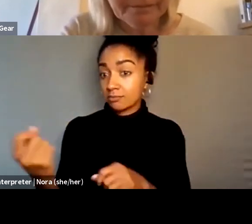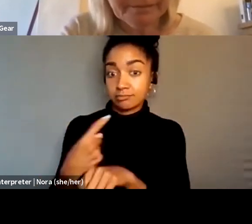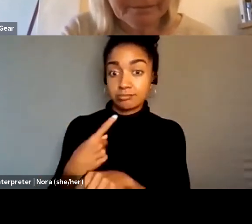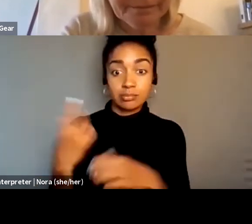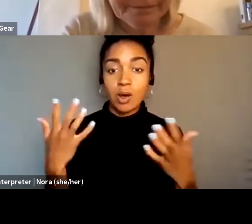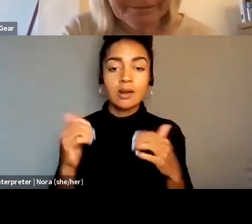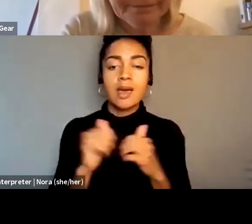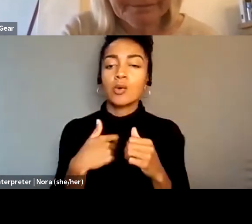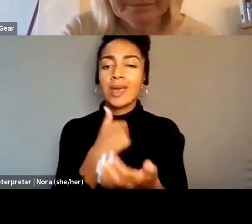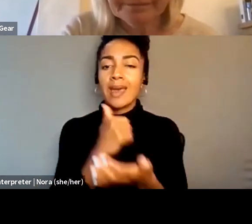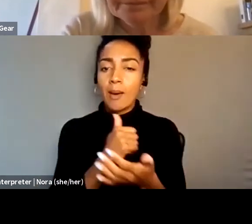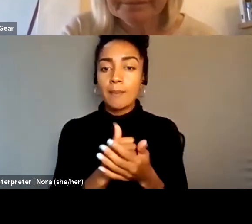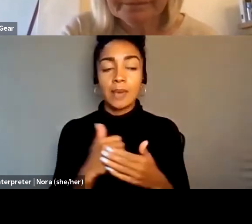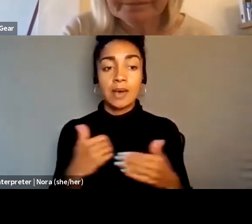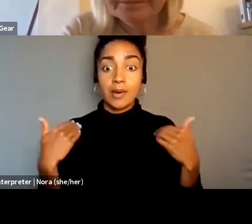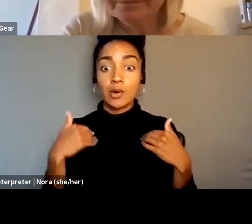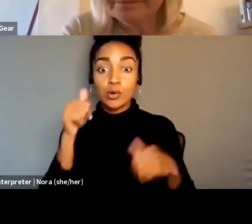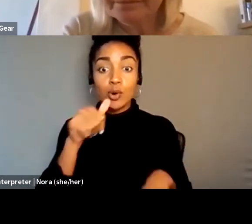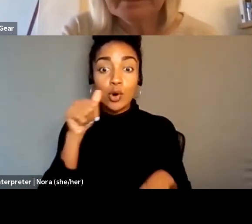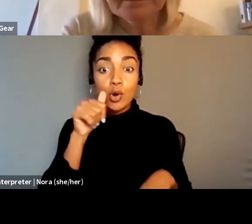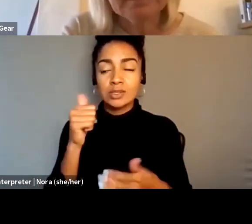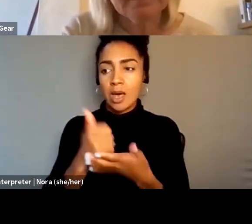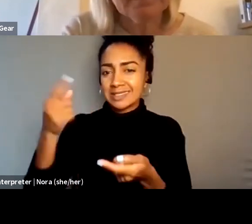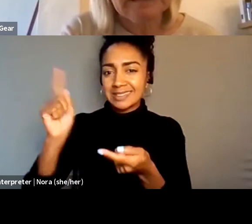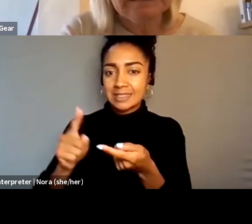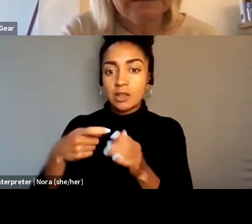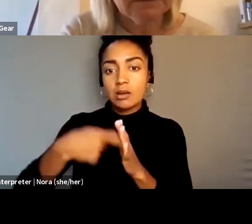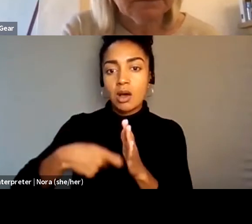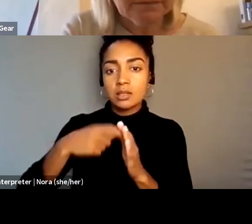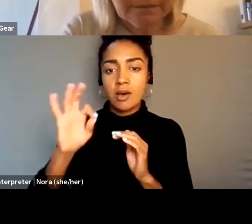mitigate the cost of education, the cost of school fees, so they can continue?